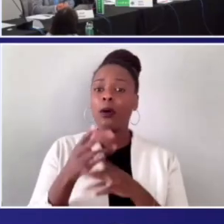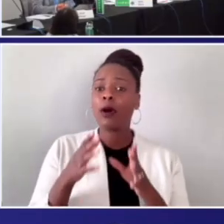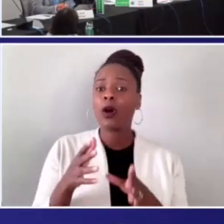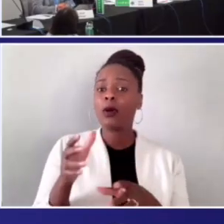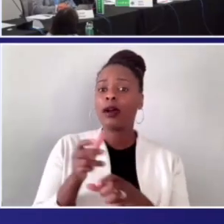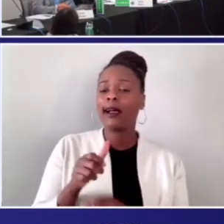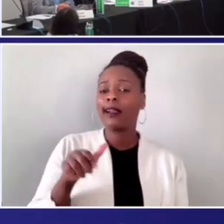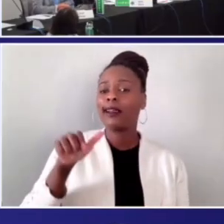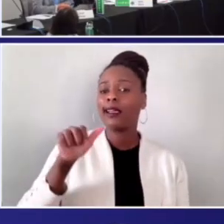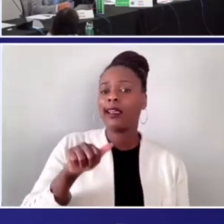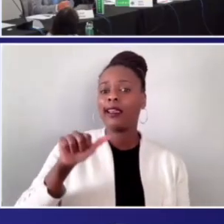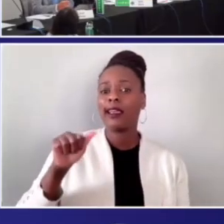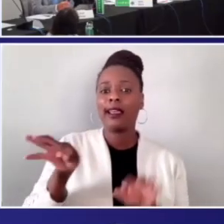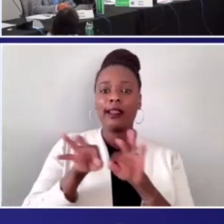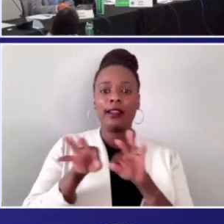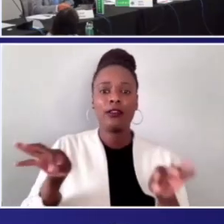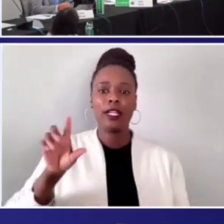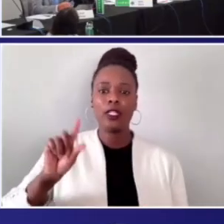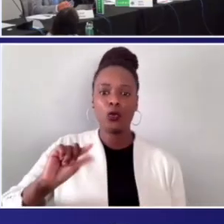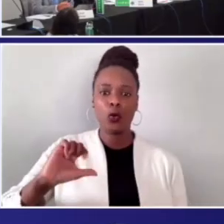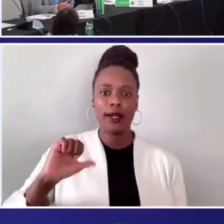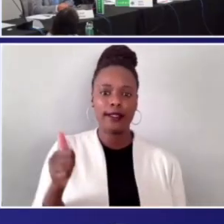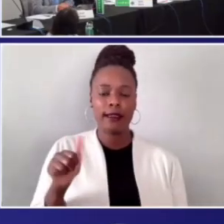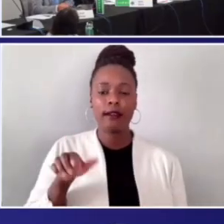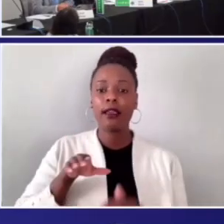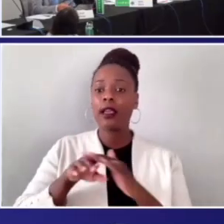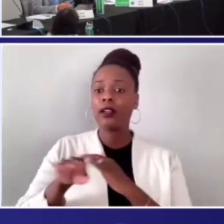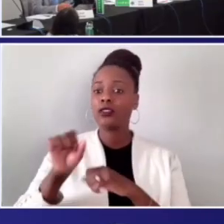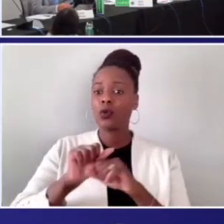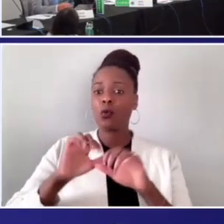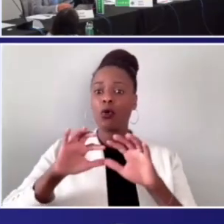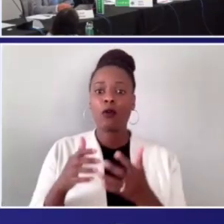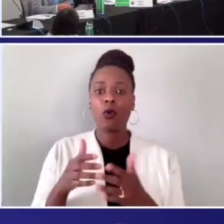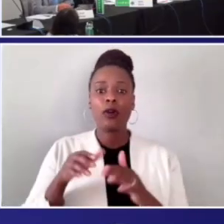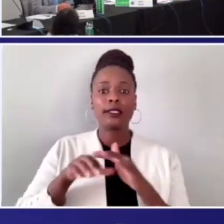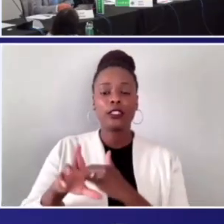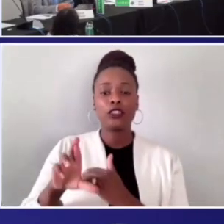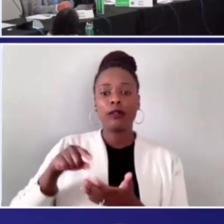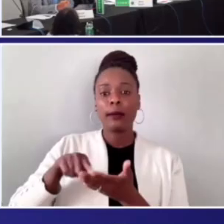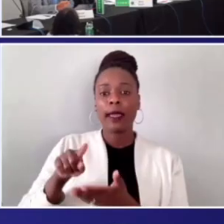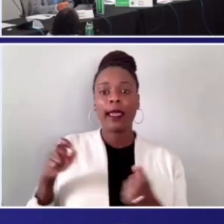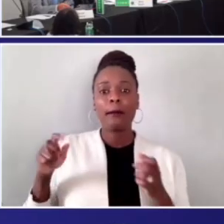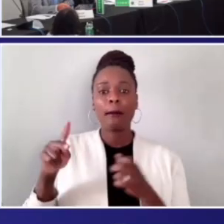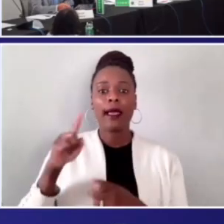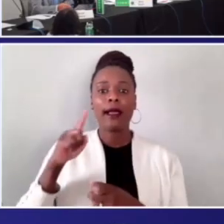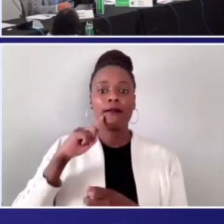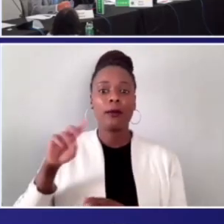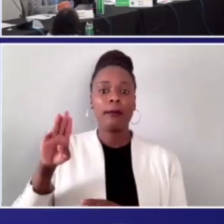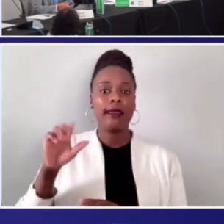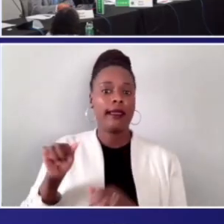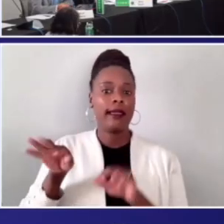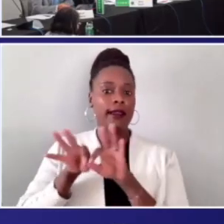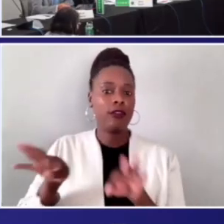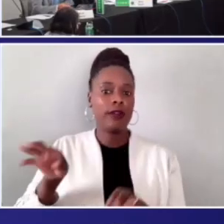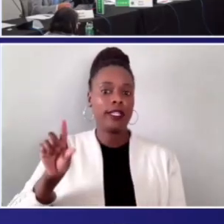2010, entered the workforce, entered repayment, go back for a bachelor's degree in 2015, entered the workforce,